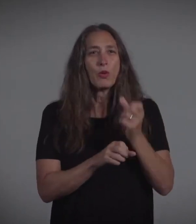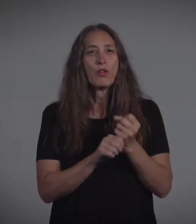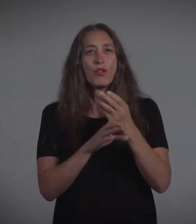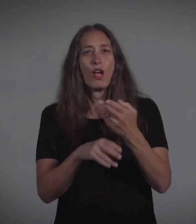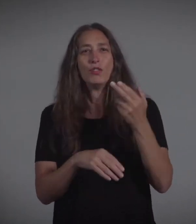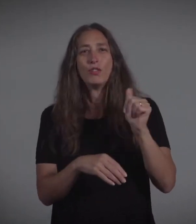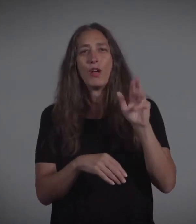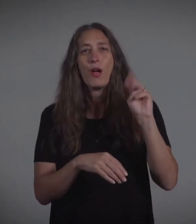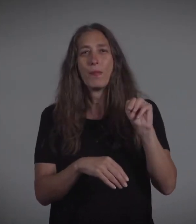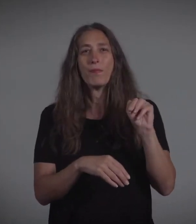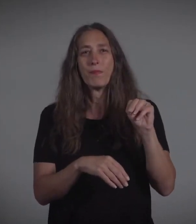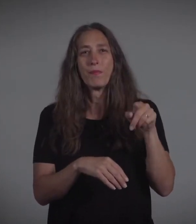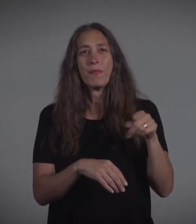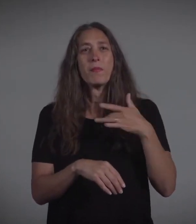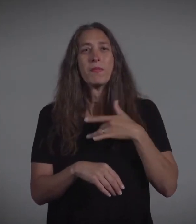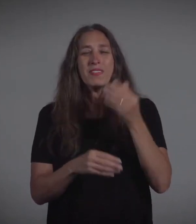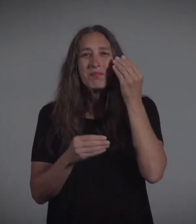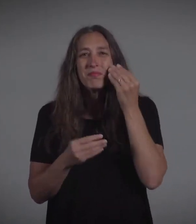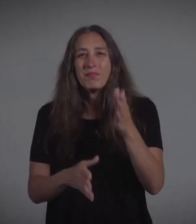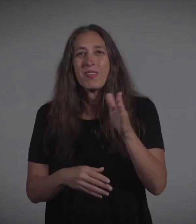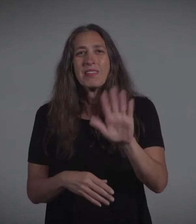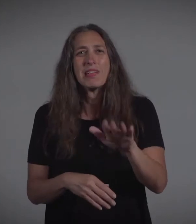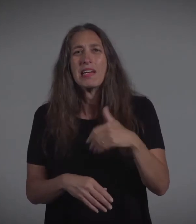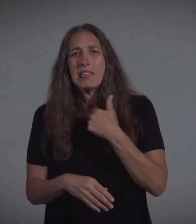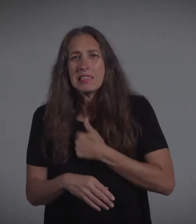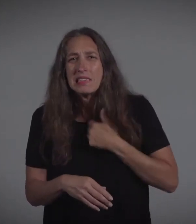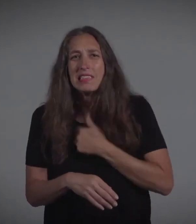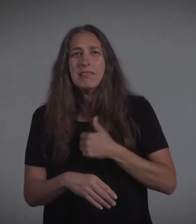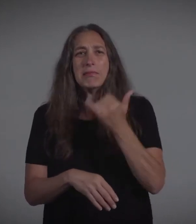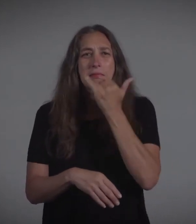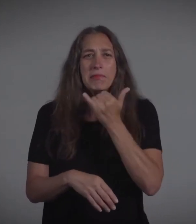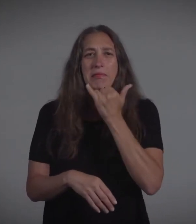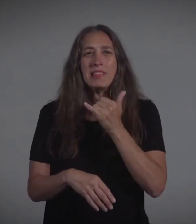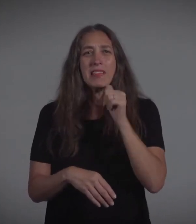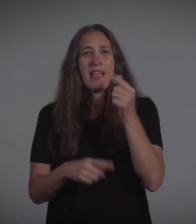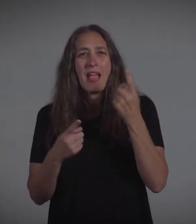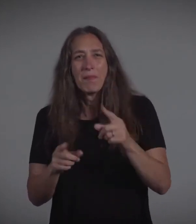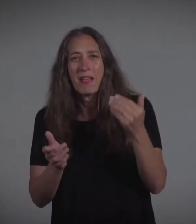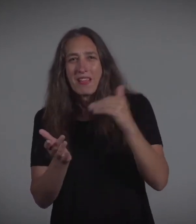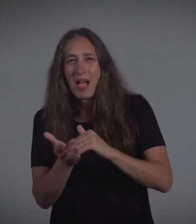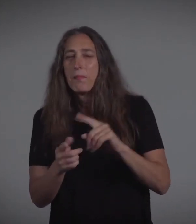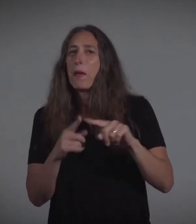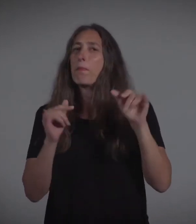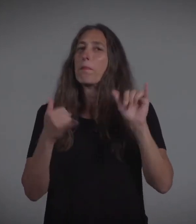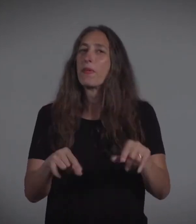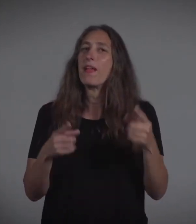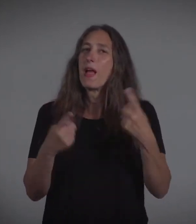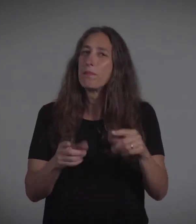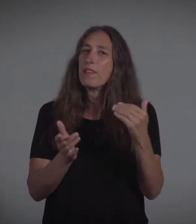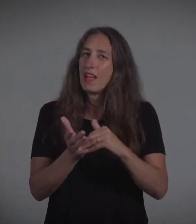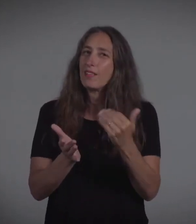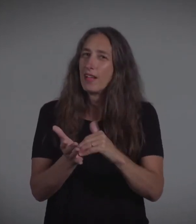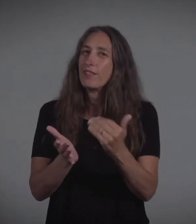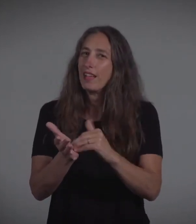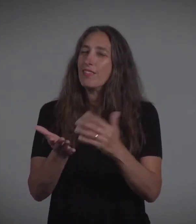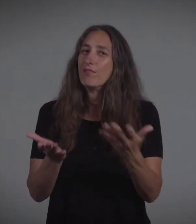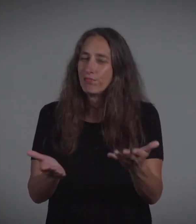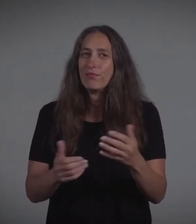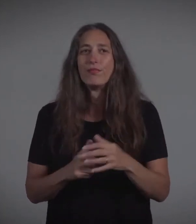the abuser who caused harm may apologize, say it was a mistake, and promise that it will never happen again.